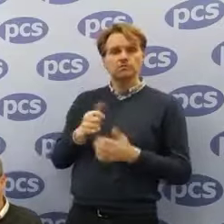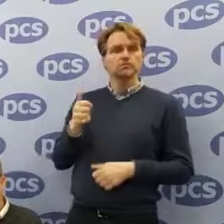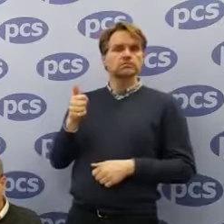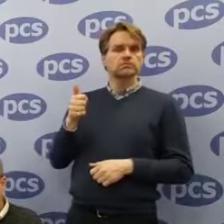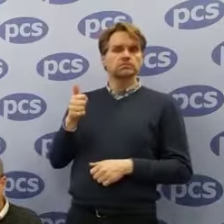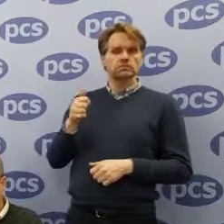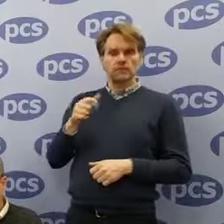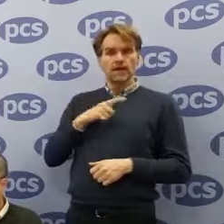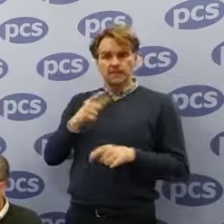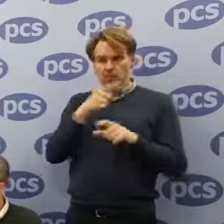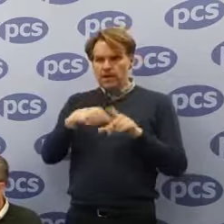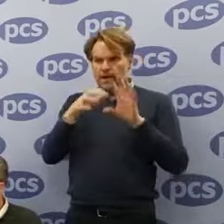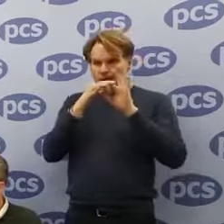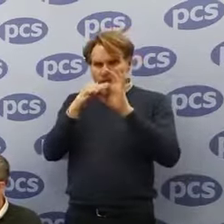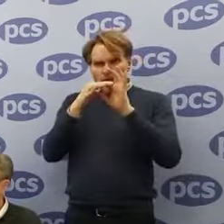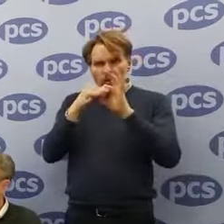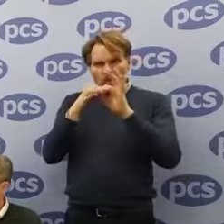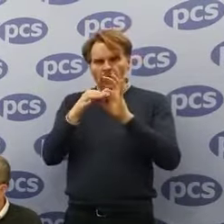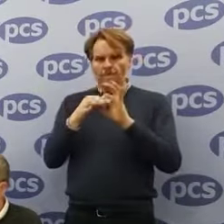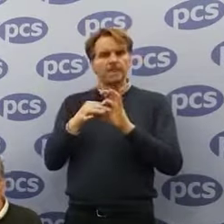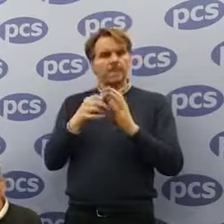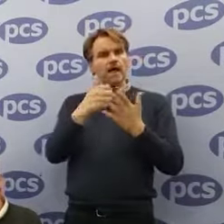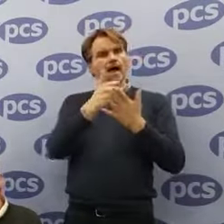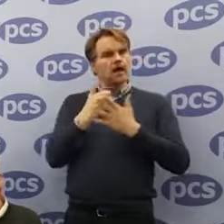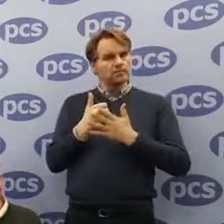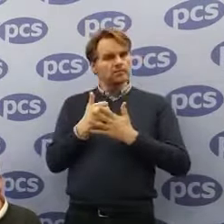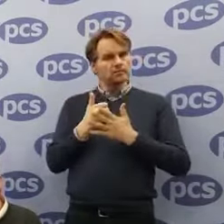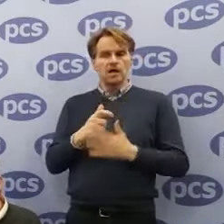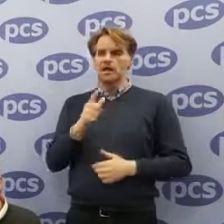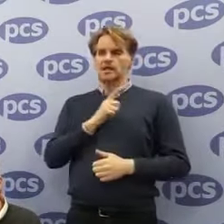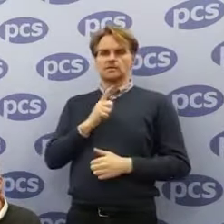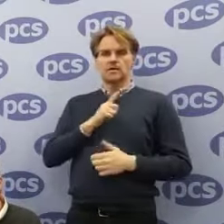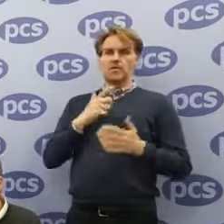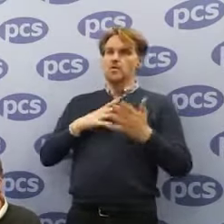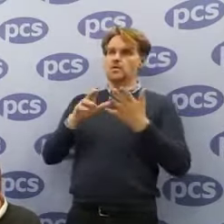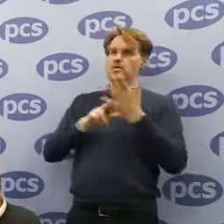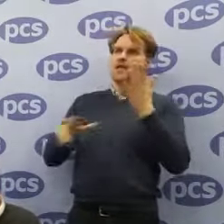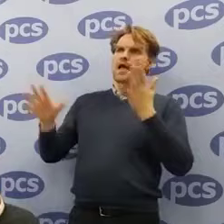together we have a chance, hence why we want a national ballot, comes back to an